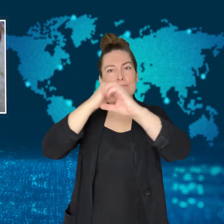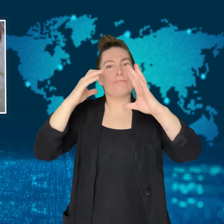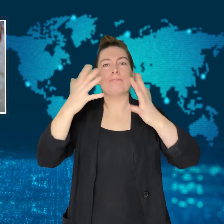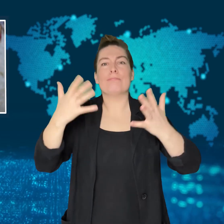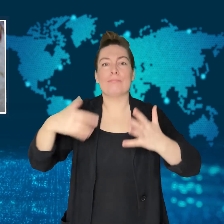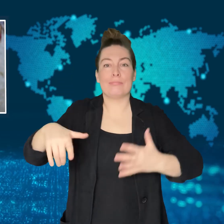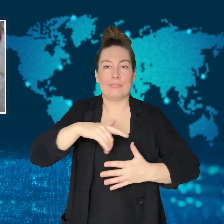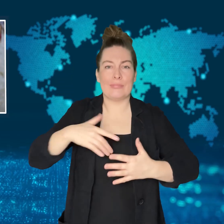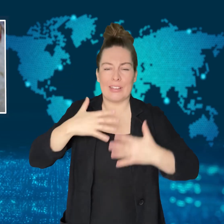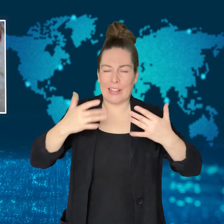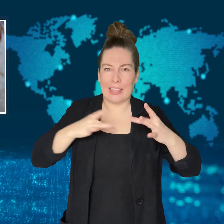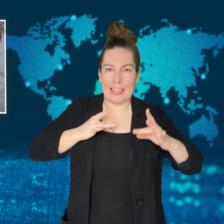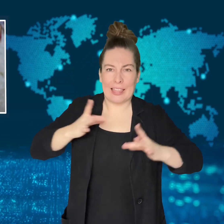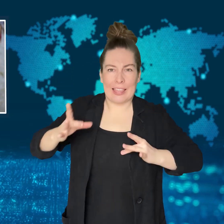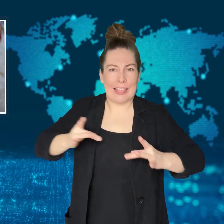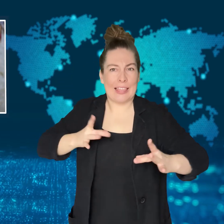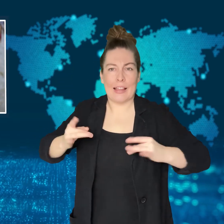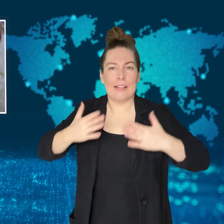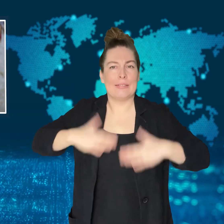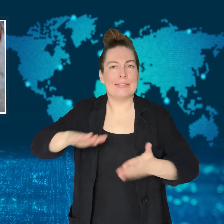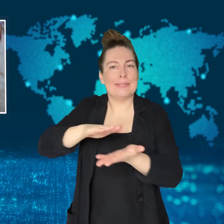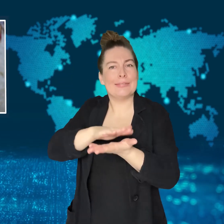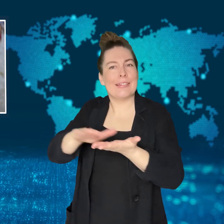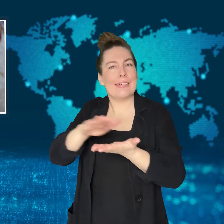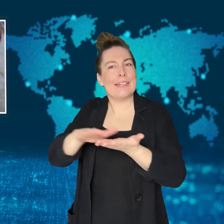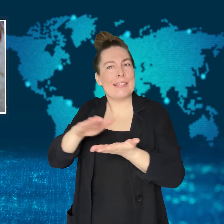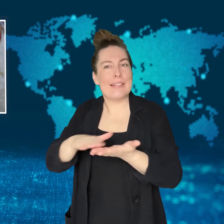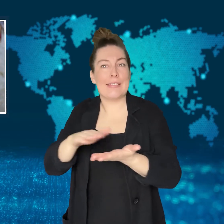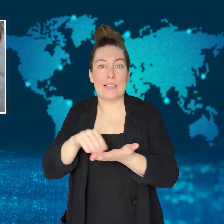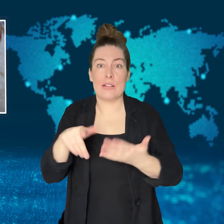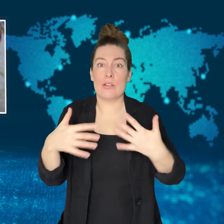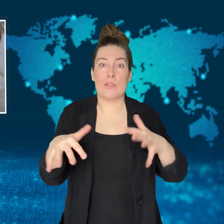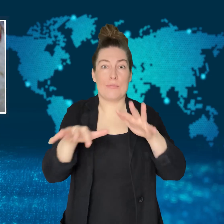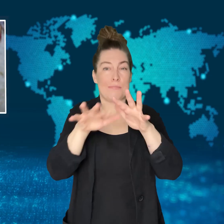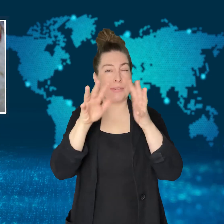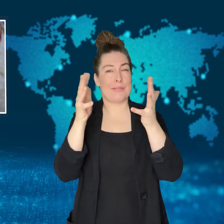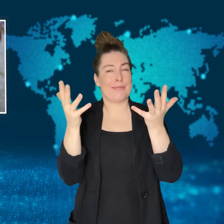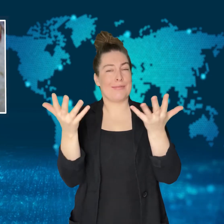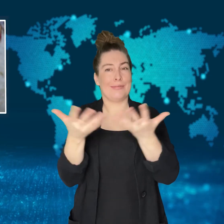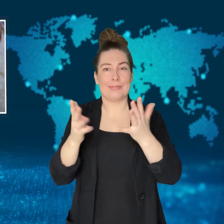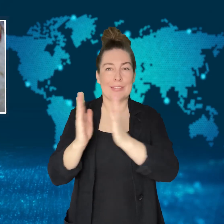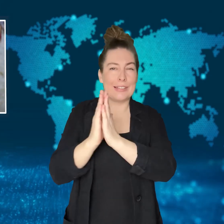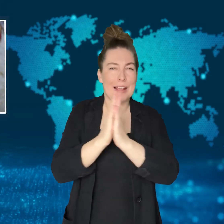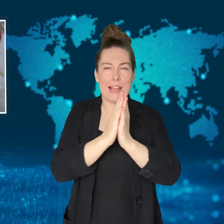in the water believing their sins will be cleansed.